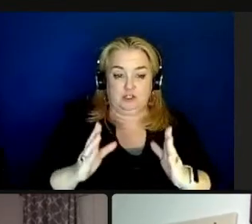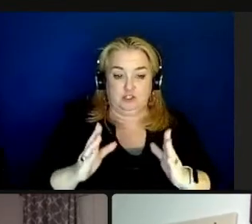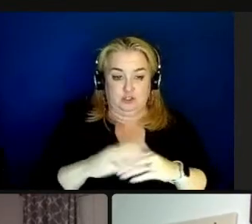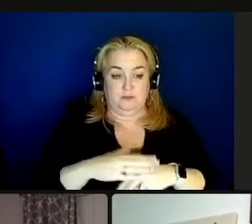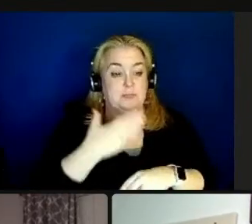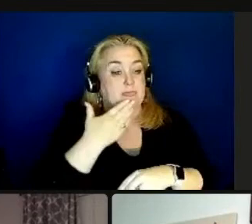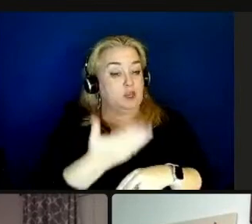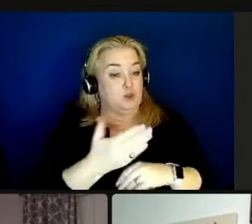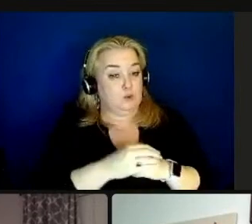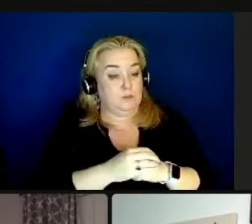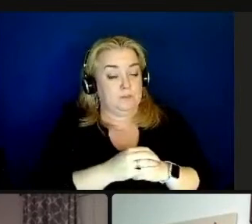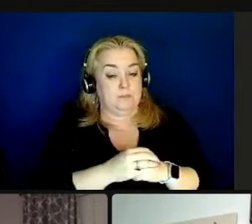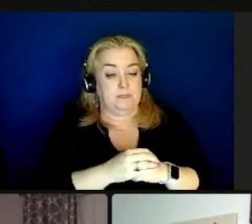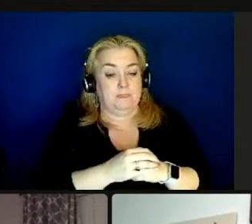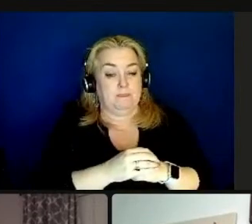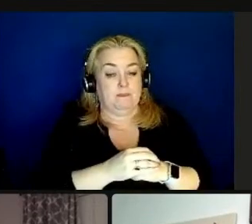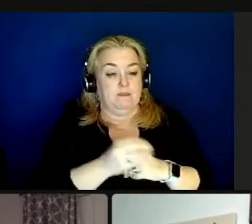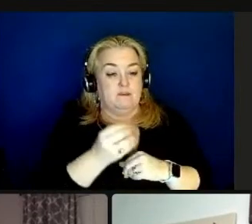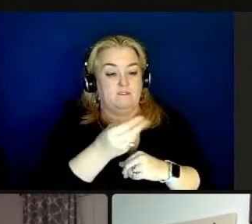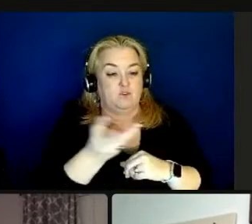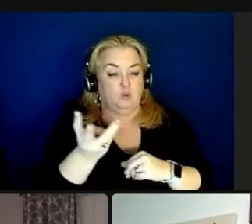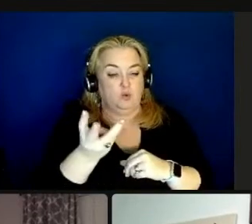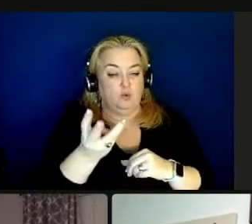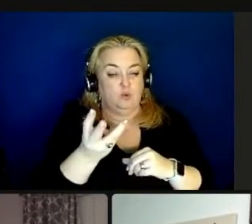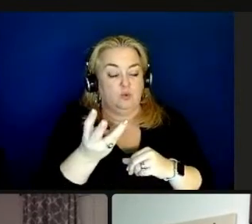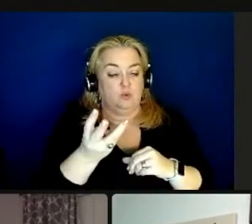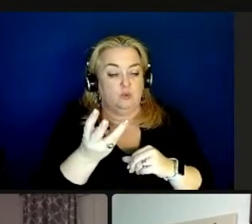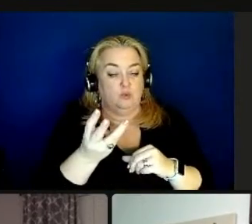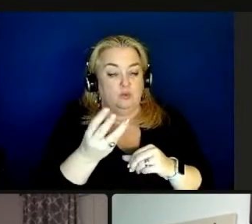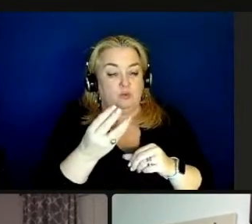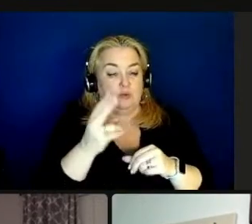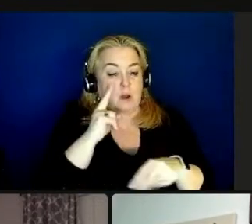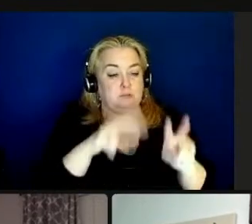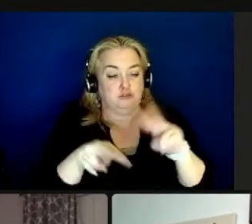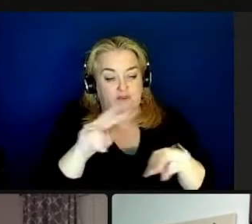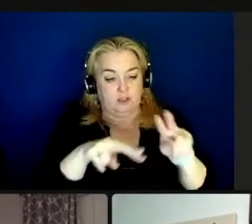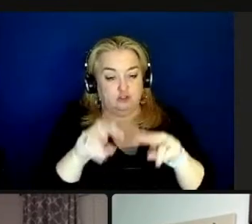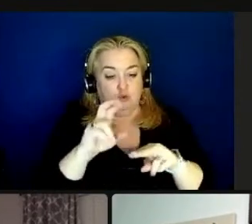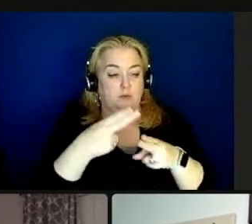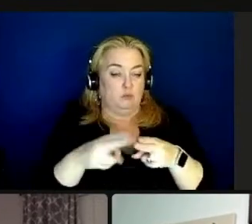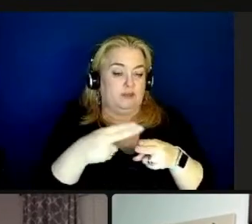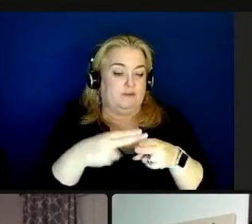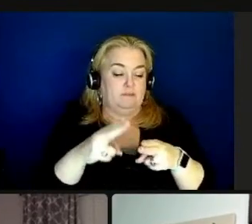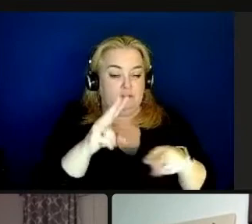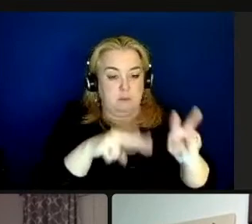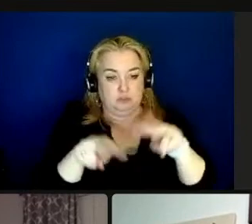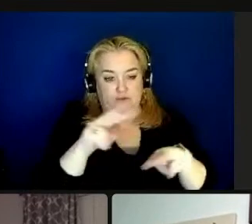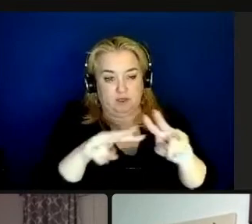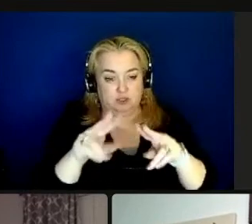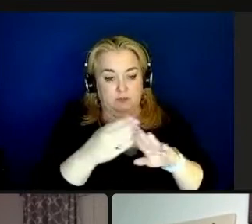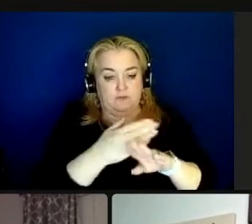SUSTAIN SUSTAINED CITY SERVICES